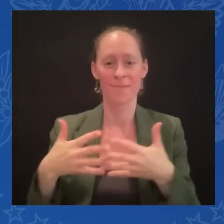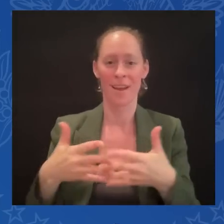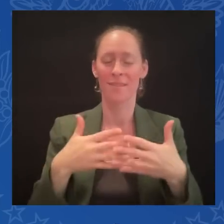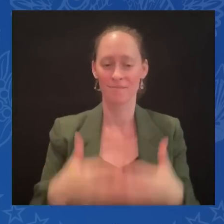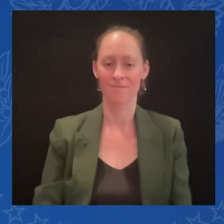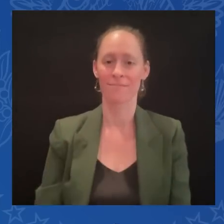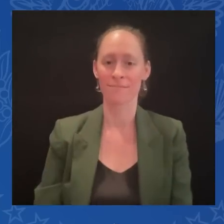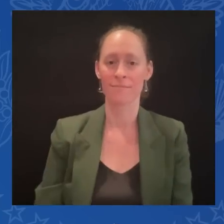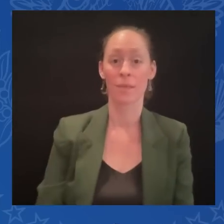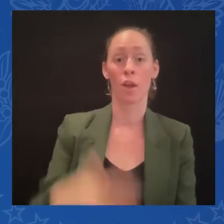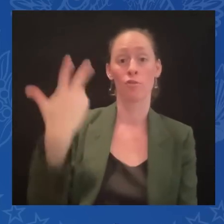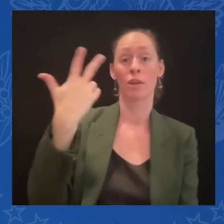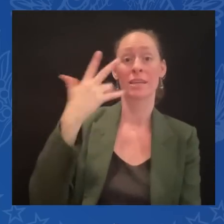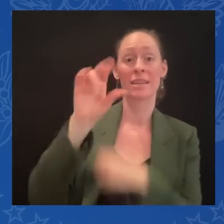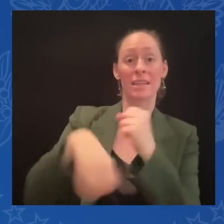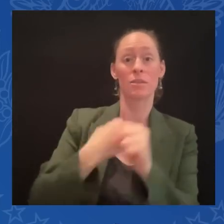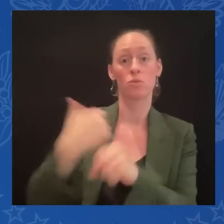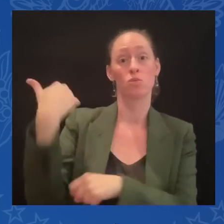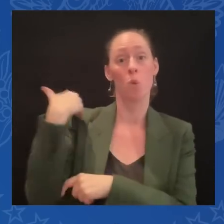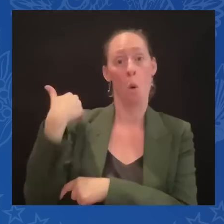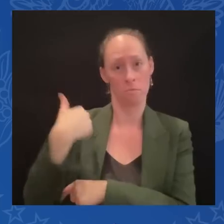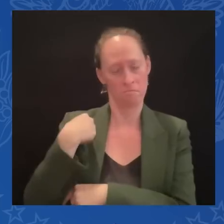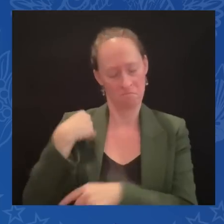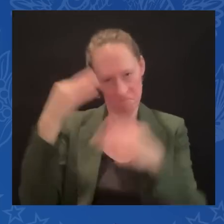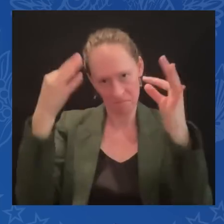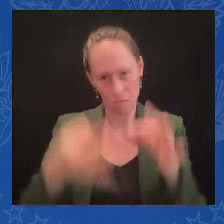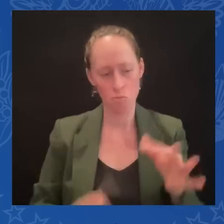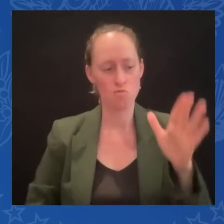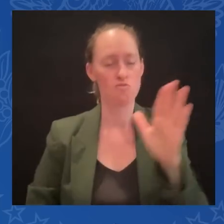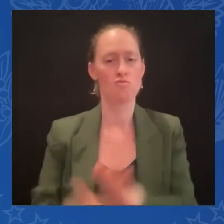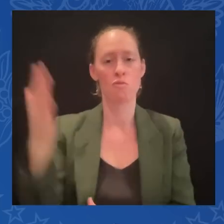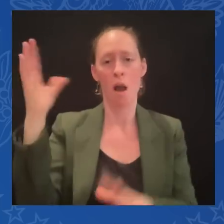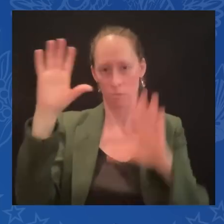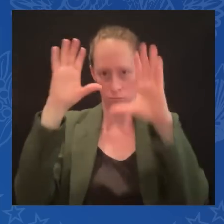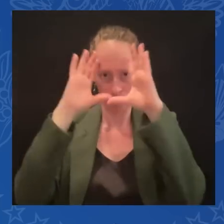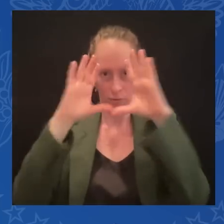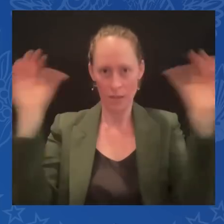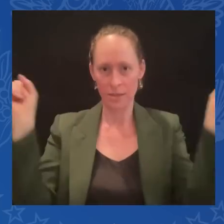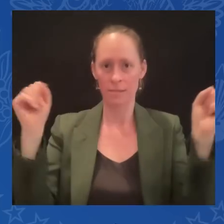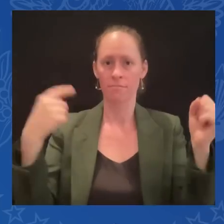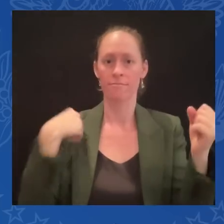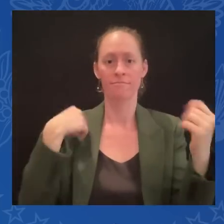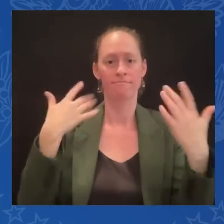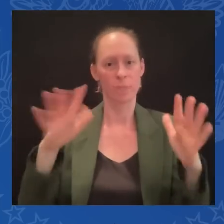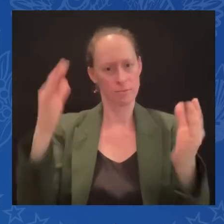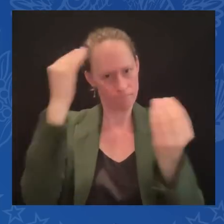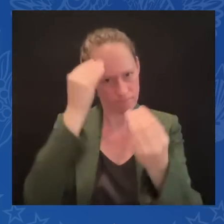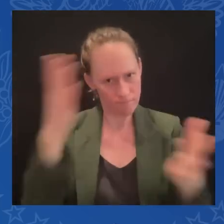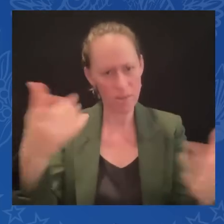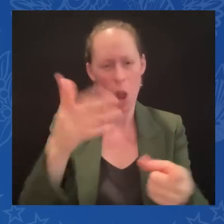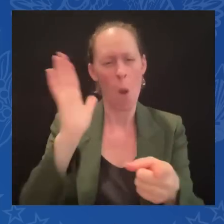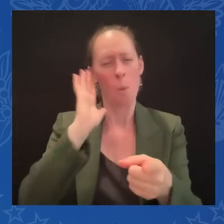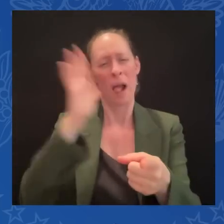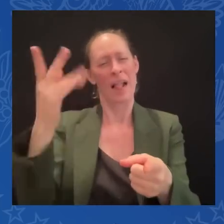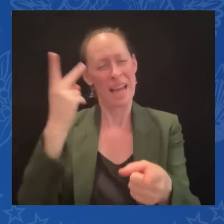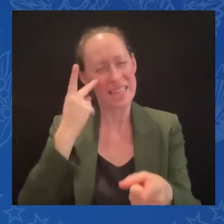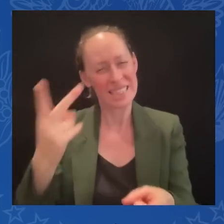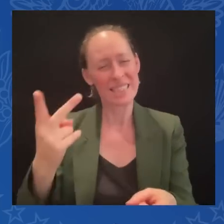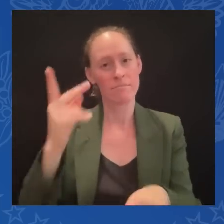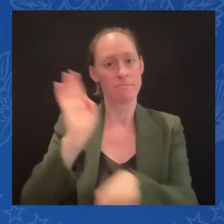that we'd see this kind of investment in South Carolina -- billions of dollars? I think you would've been a little skeptical.